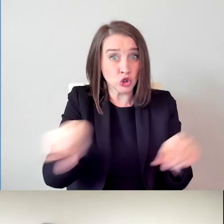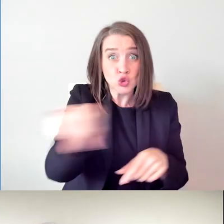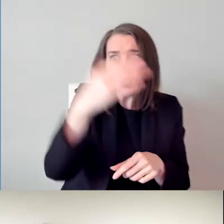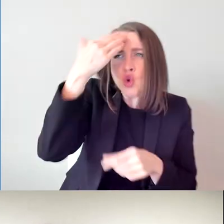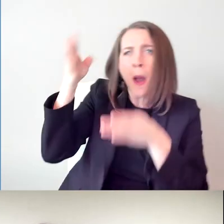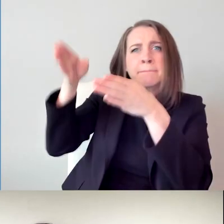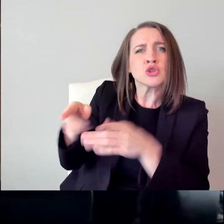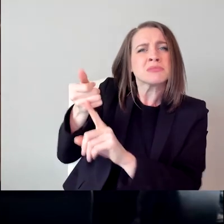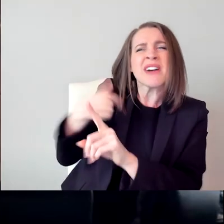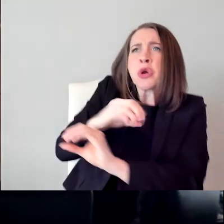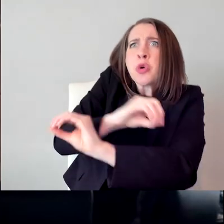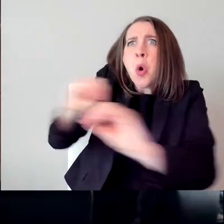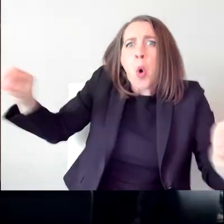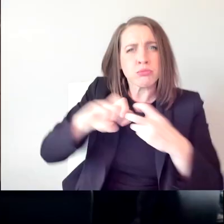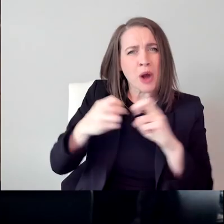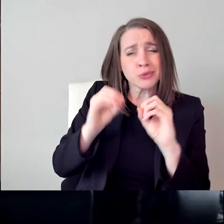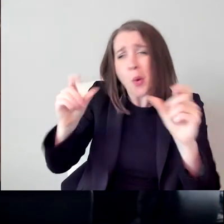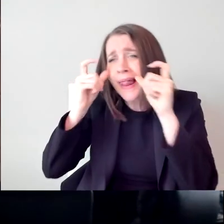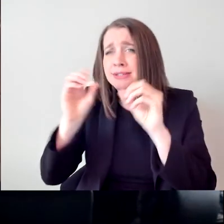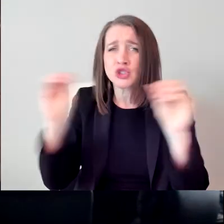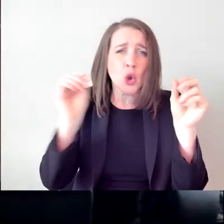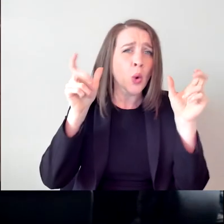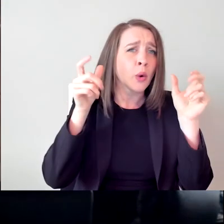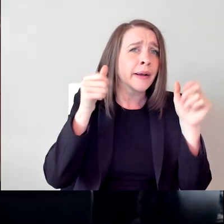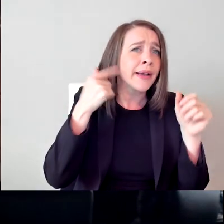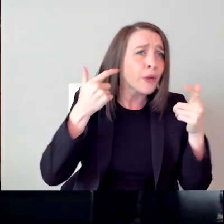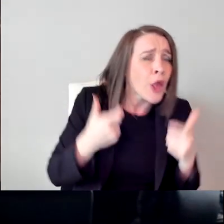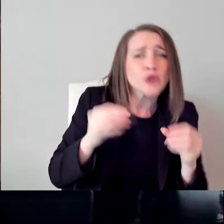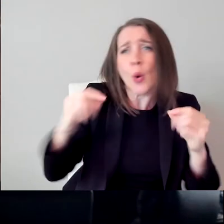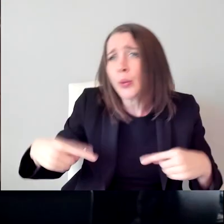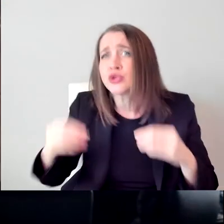Yeah. It's nice to see that people are starting